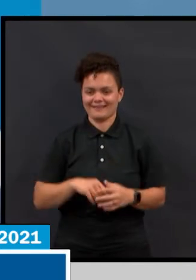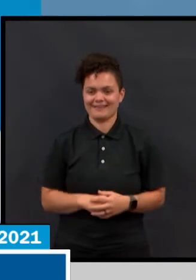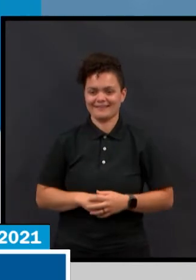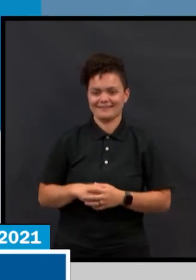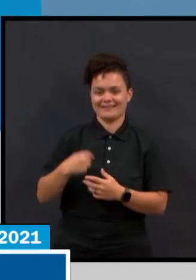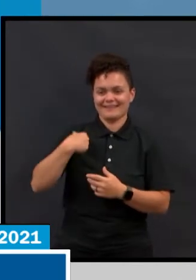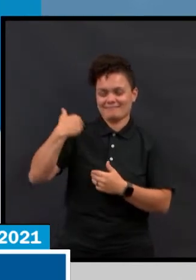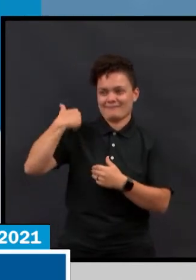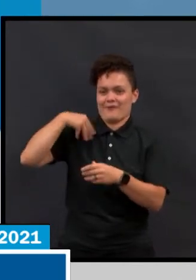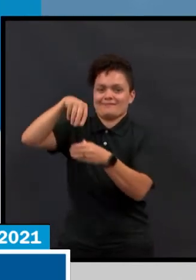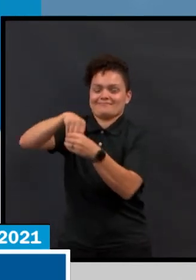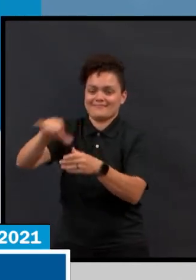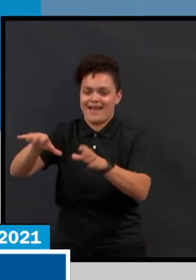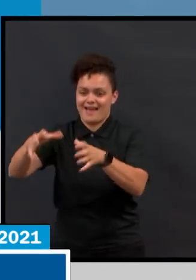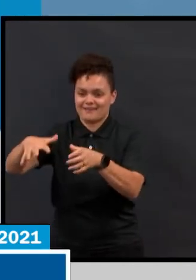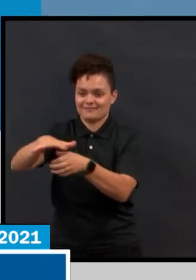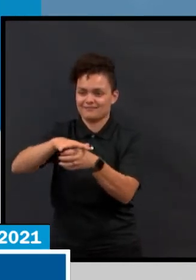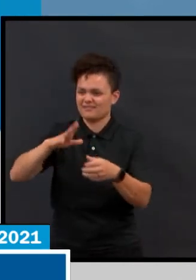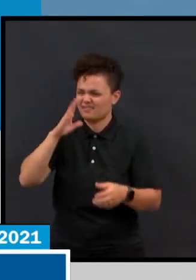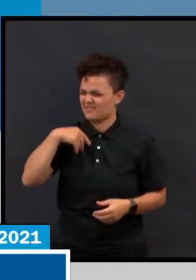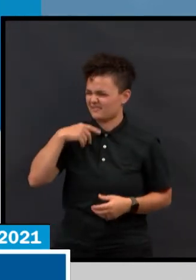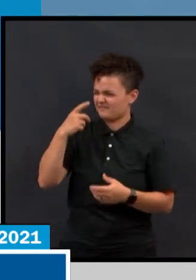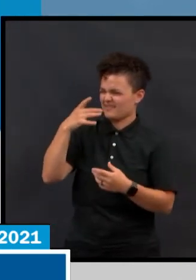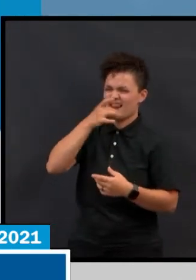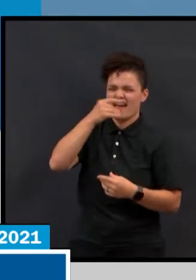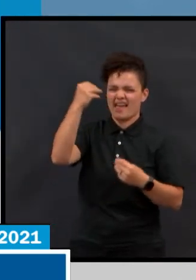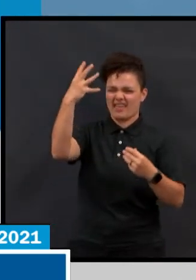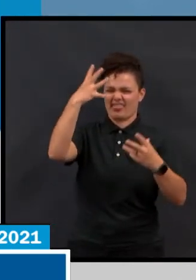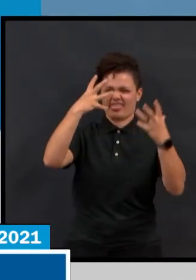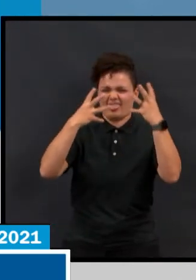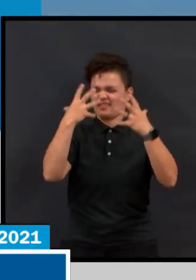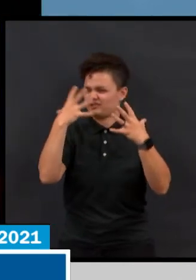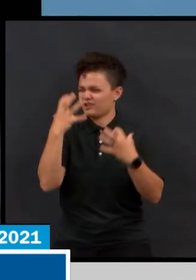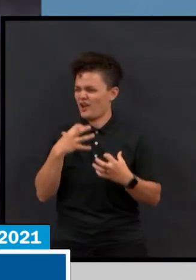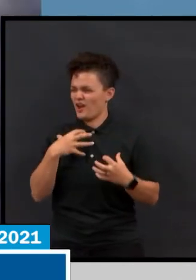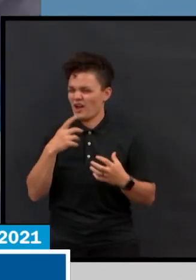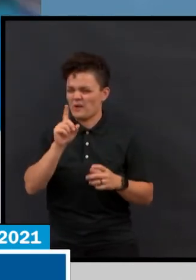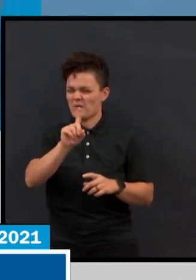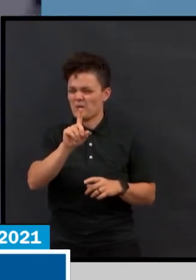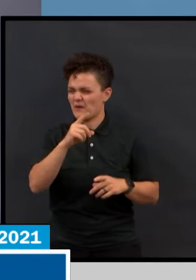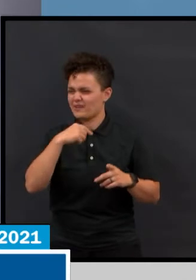gonna try to create better lighting for for uh this situation and make a quick adjustment